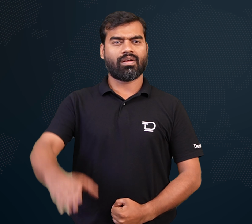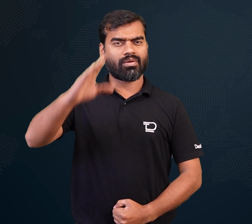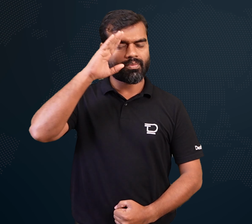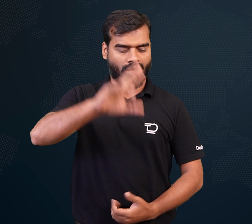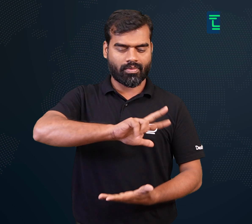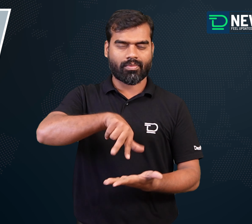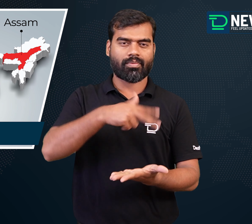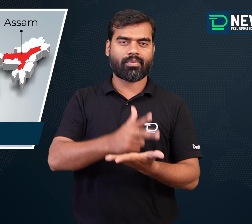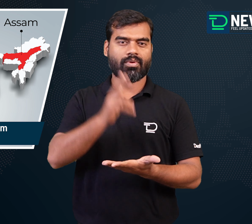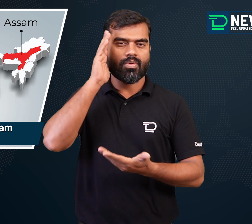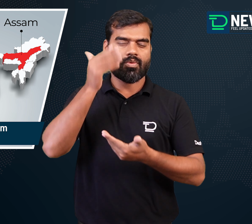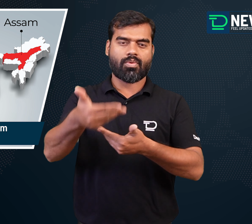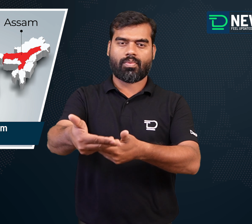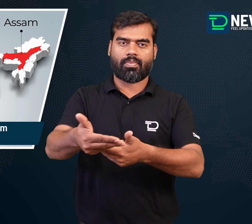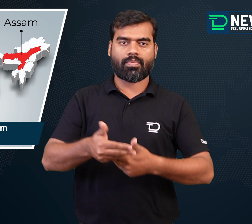Hi, welcome to Deaf Talks News.